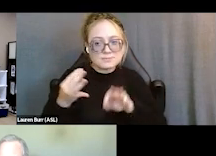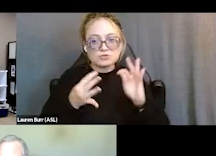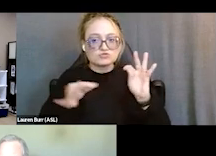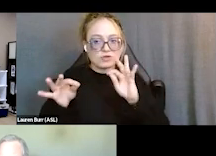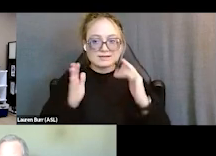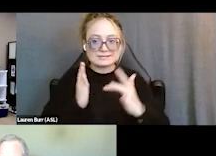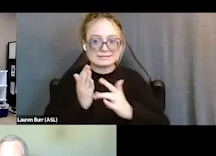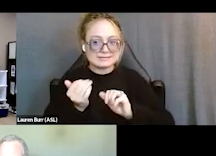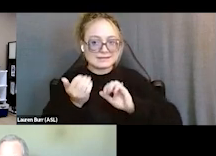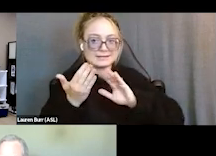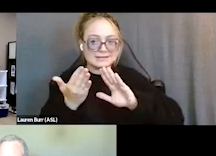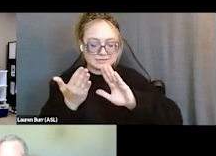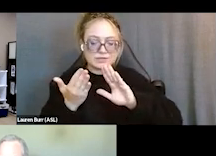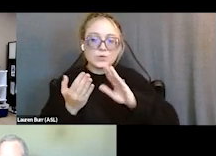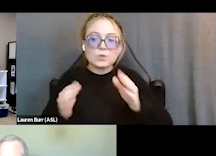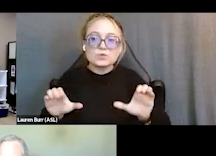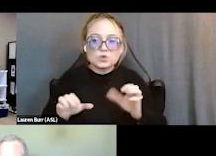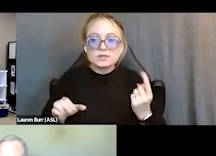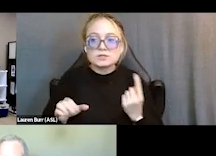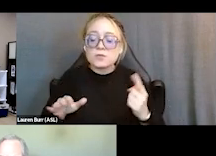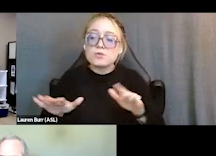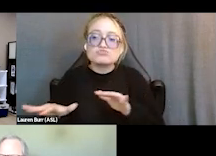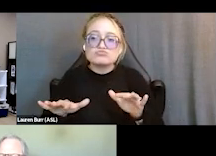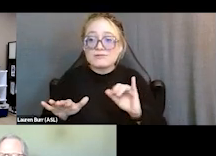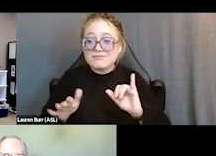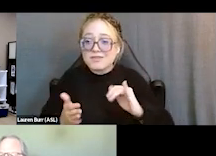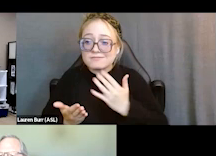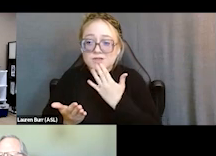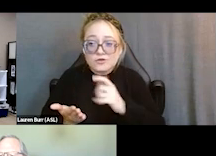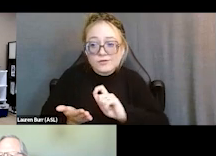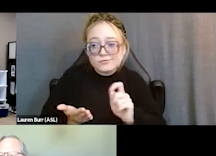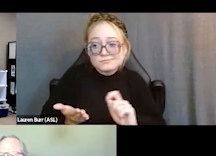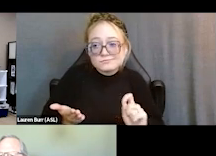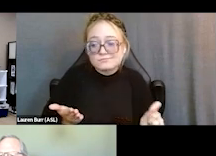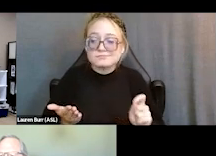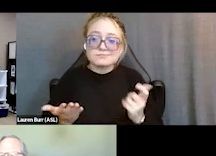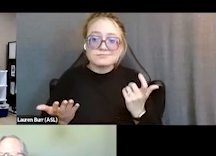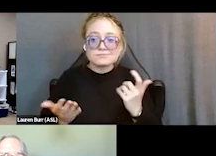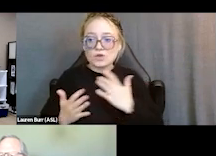doing something leisurely like a coloring or relaxation technique. And when we're doing therapy,